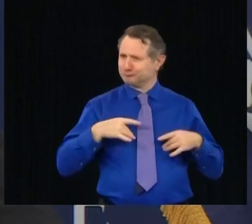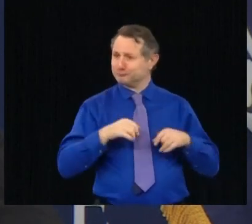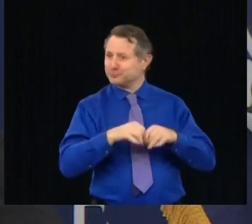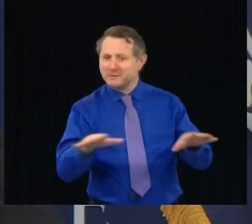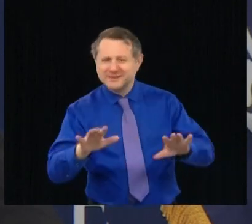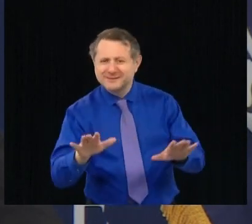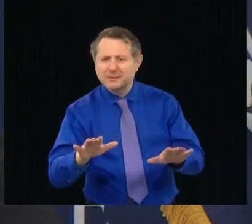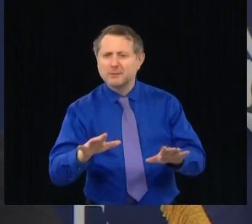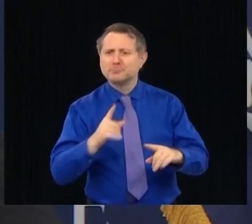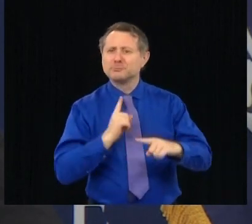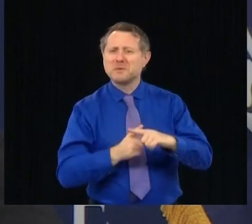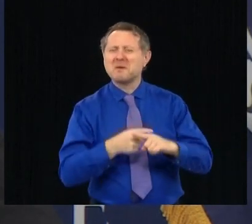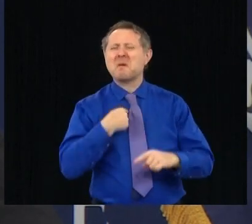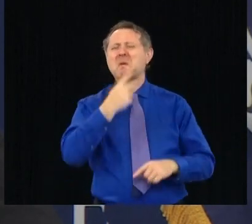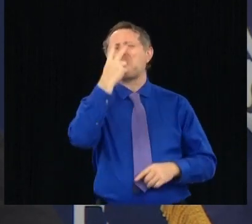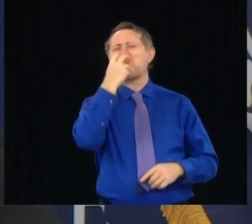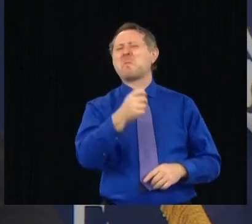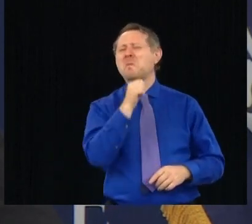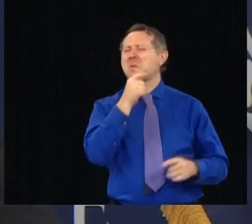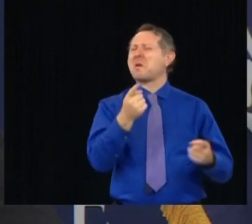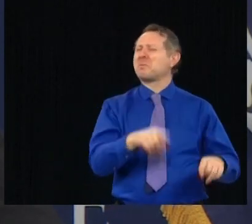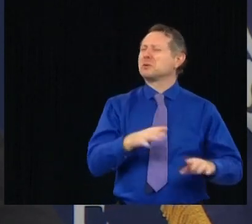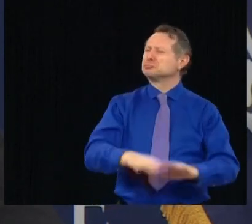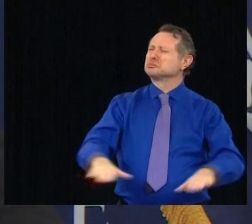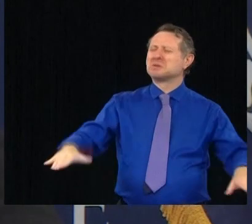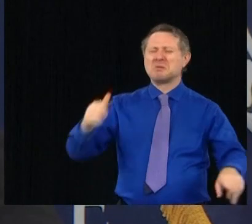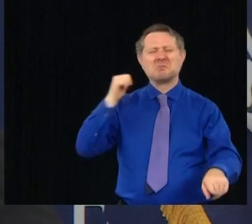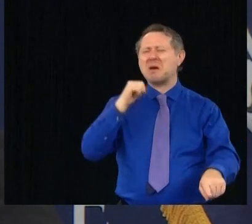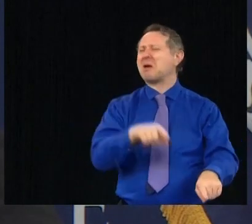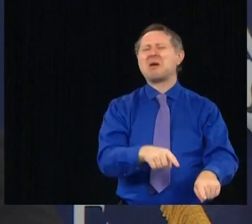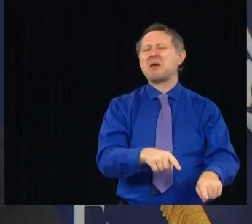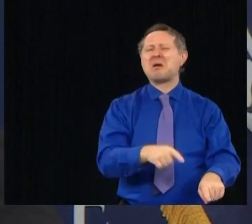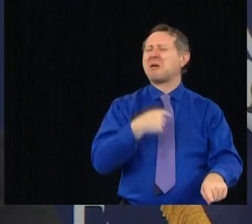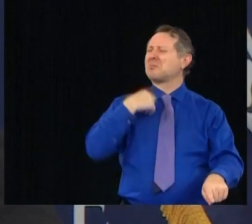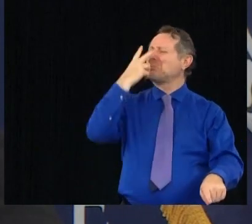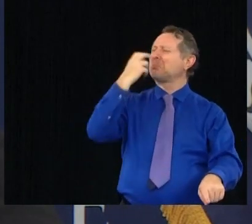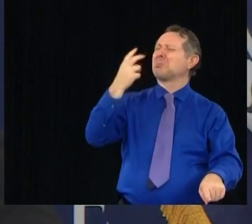SAY. I SAID WE DON'T BELIEVE CHILDREN ARE AFFECTED BY THIS VIRUS.